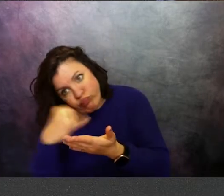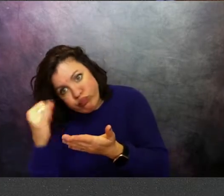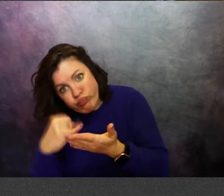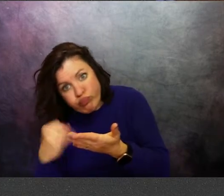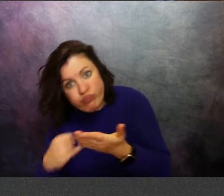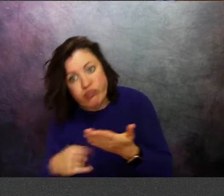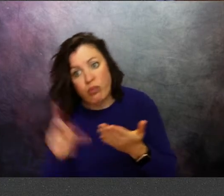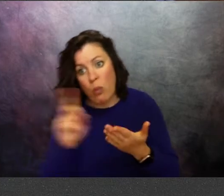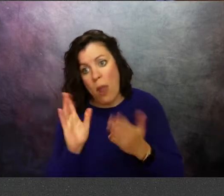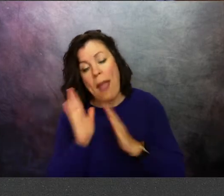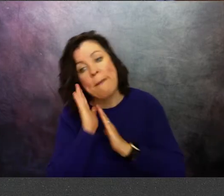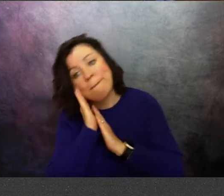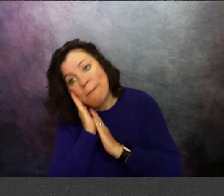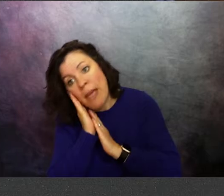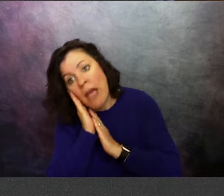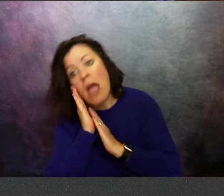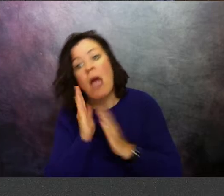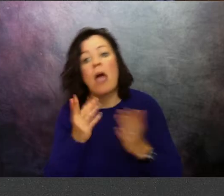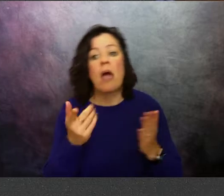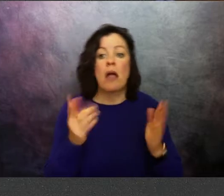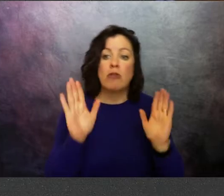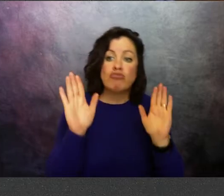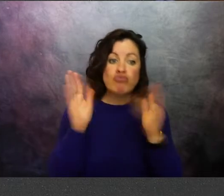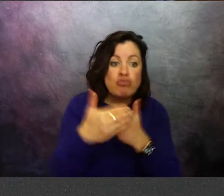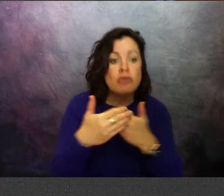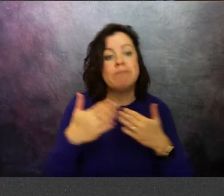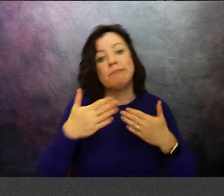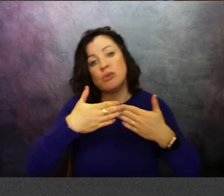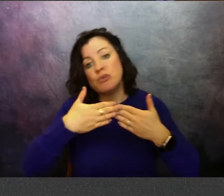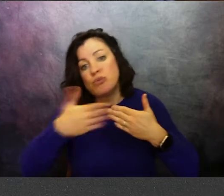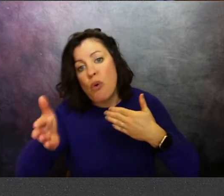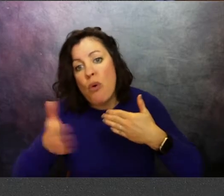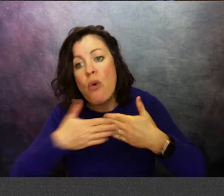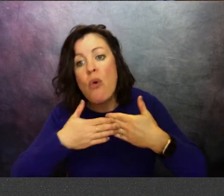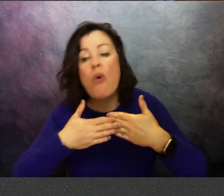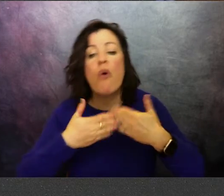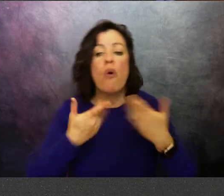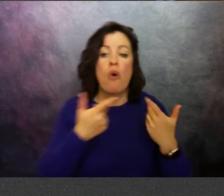map of her room. You can see there's her door. She has some rugs.